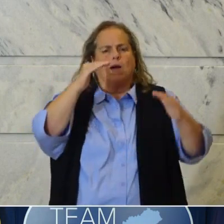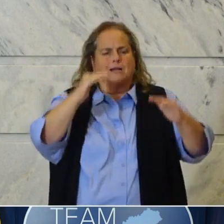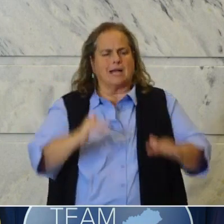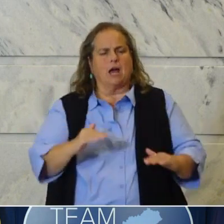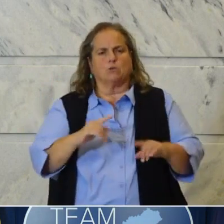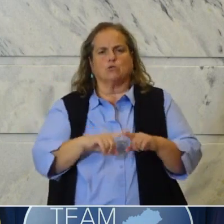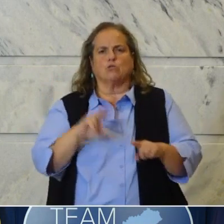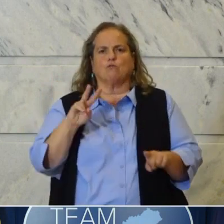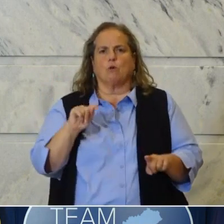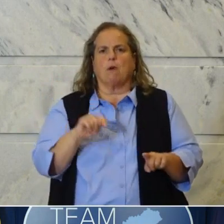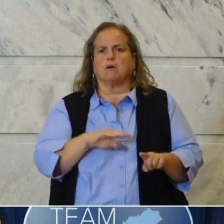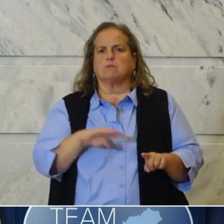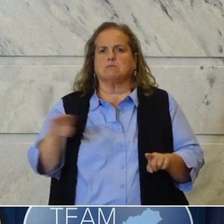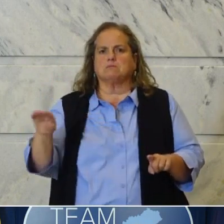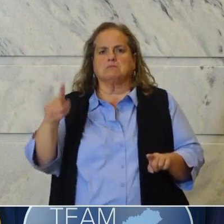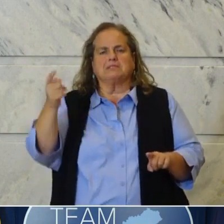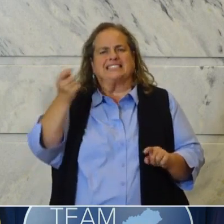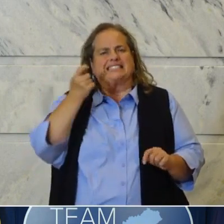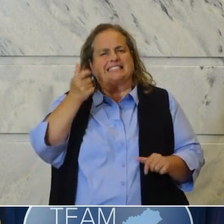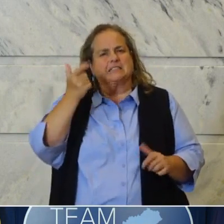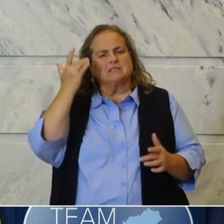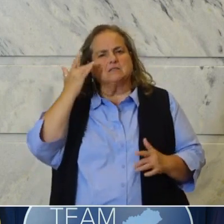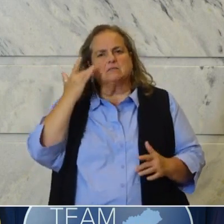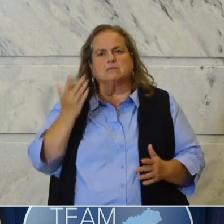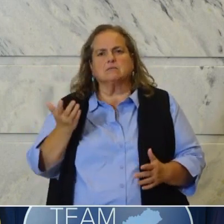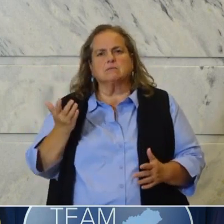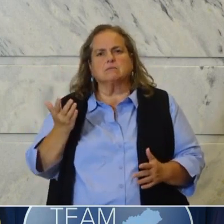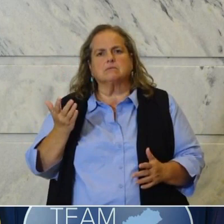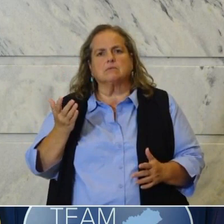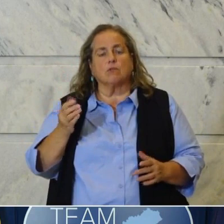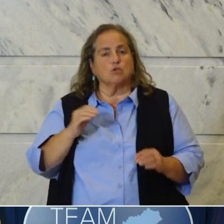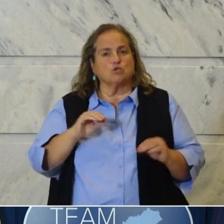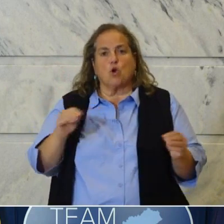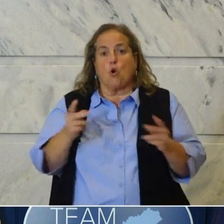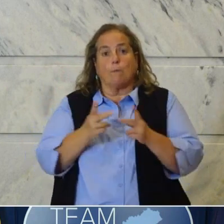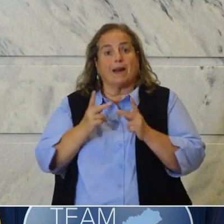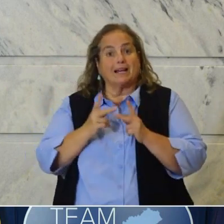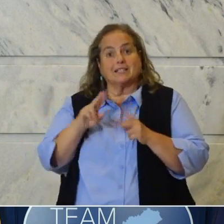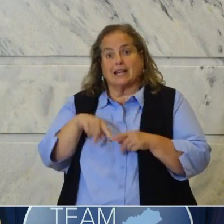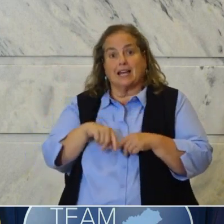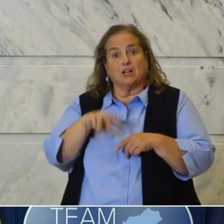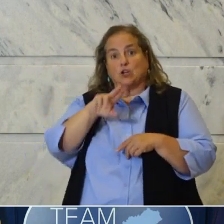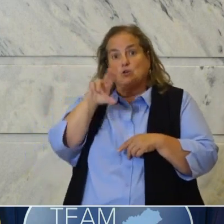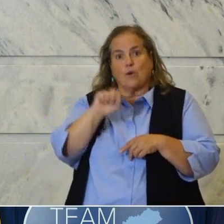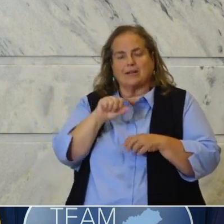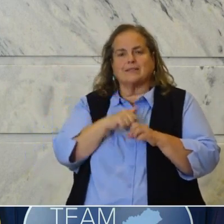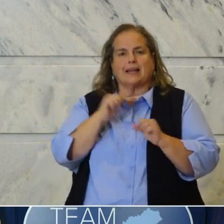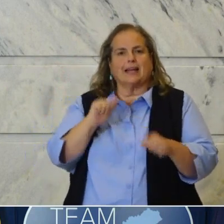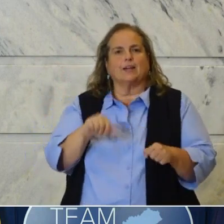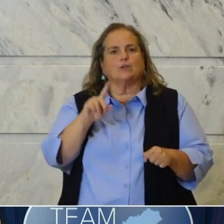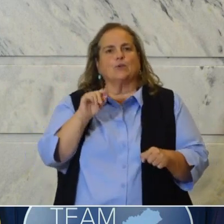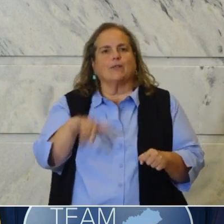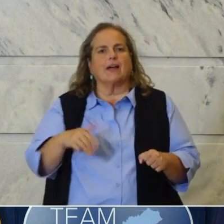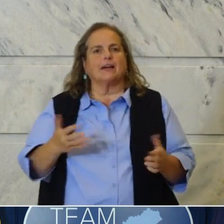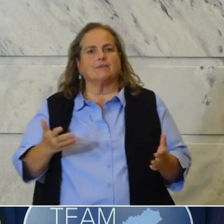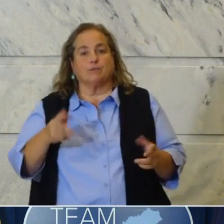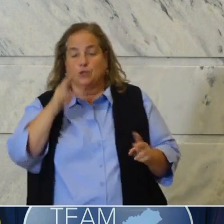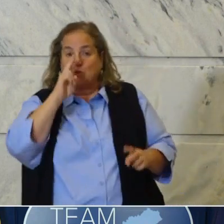there's hardly any states in the United States who have pulled that off. If you look at Kentucky, we started on the left with a little climb. It looks like